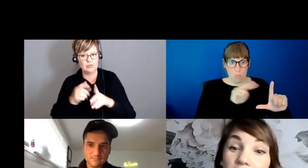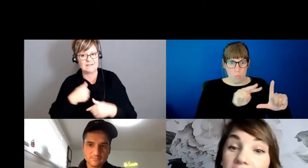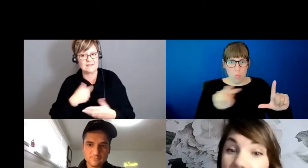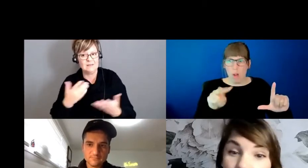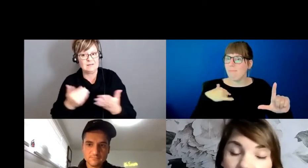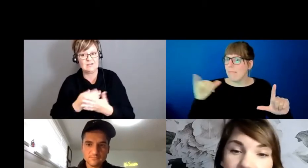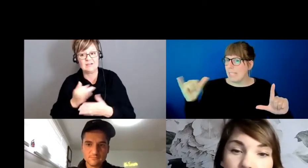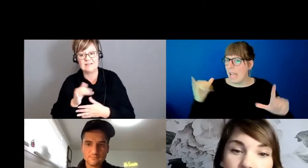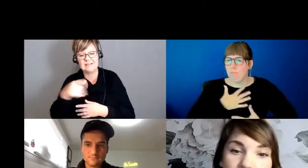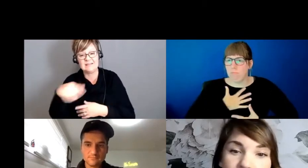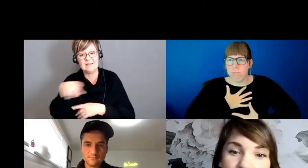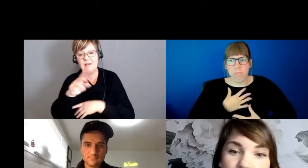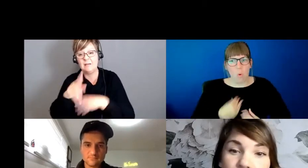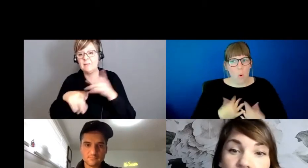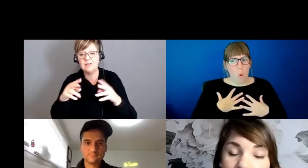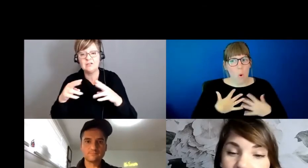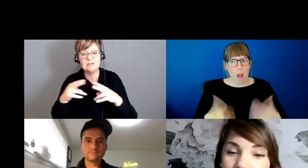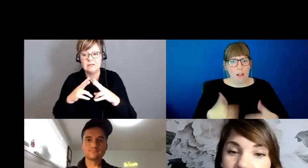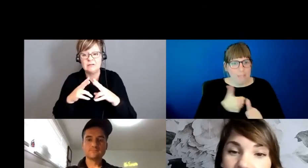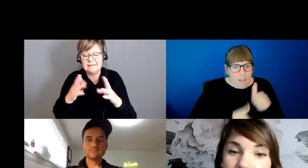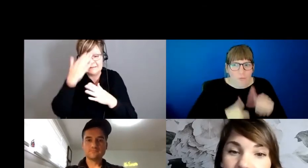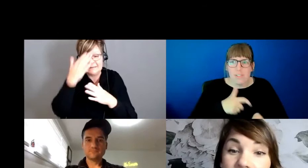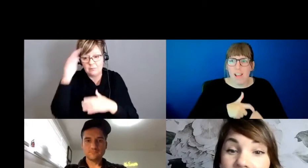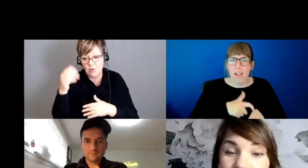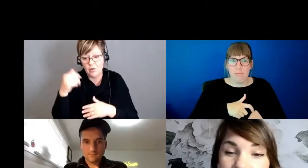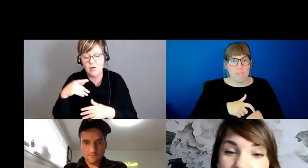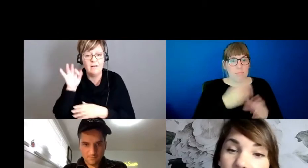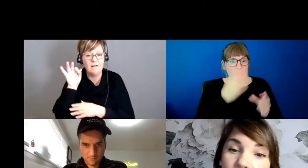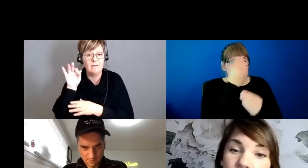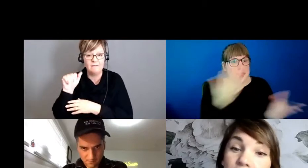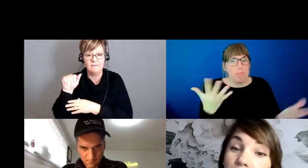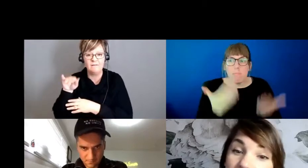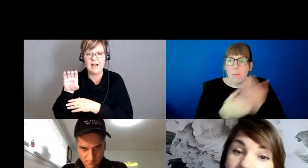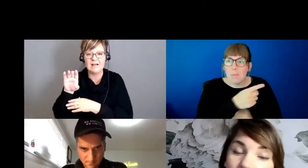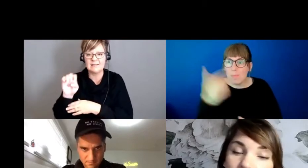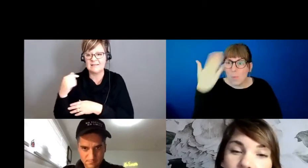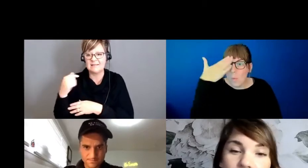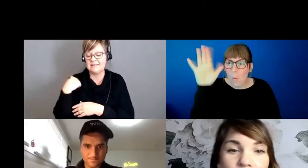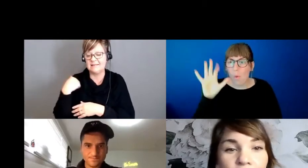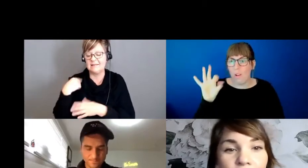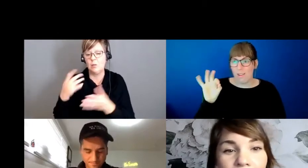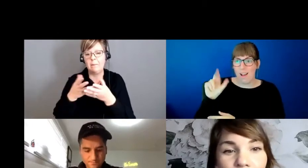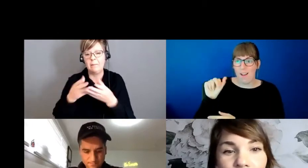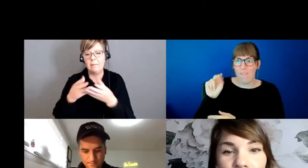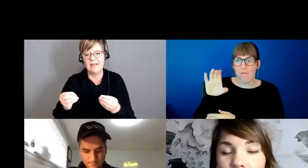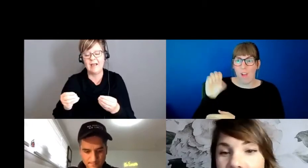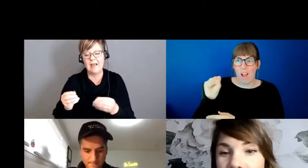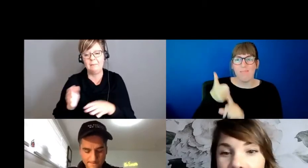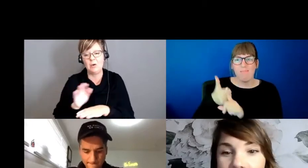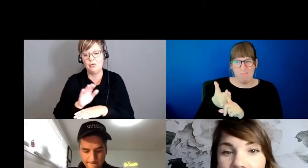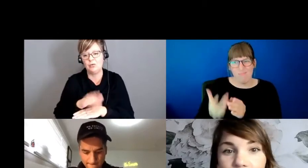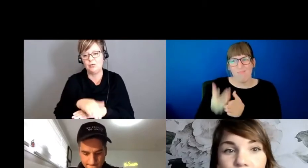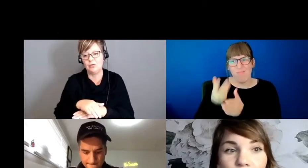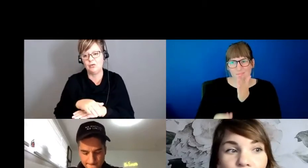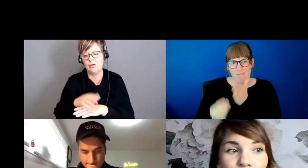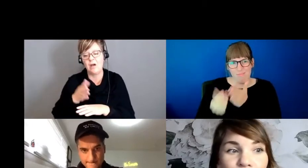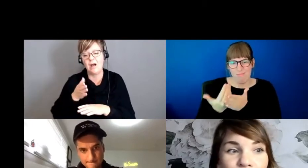TIME I WATCH IT. PEOPLE MIGHT NOT KNOW, BUT FRANCE DIED LAST SPRING AT THE END OF THE